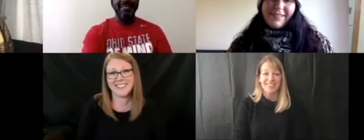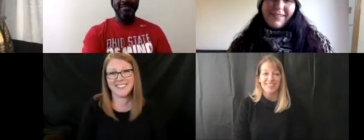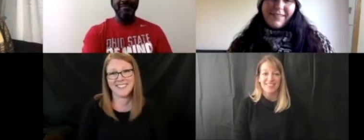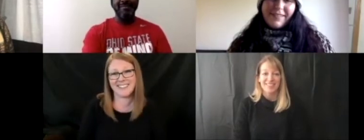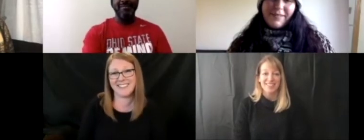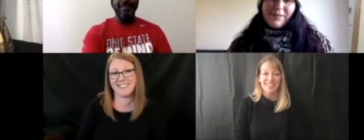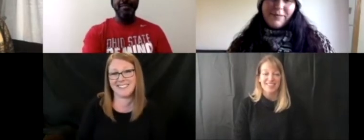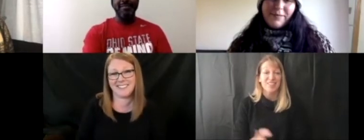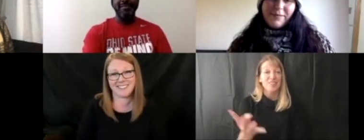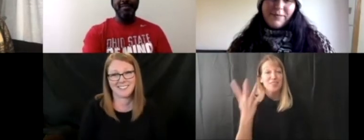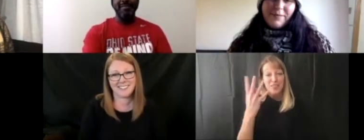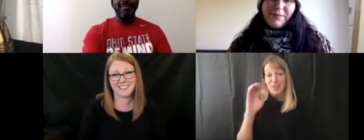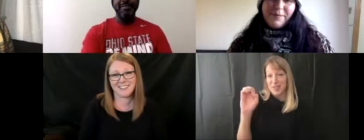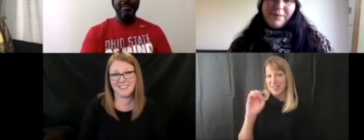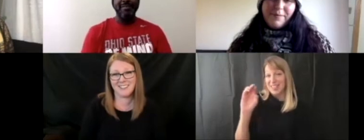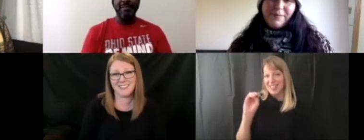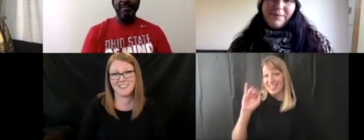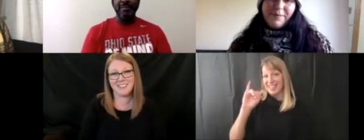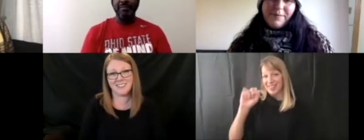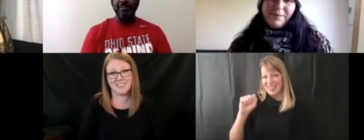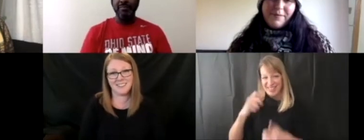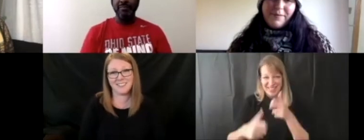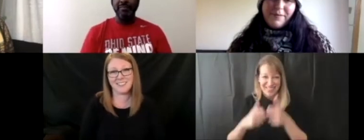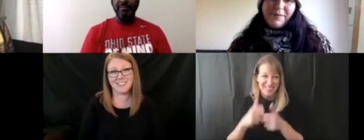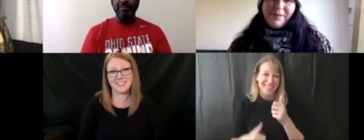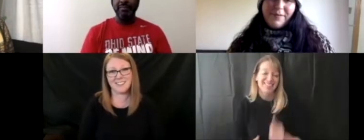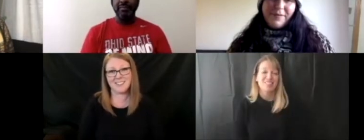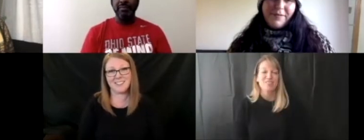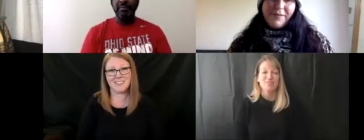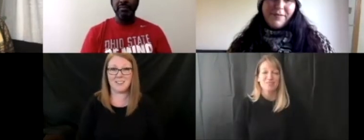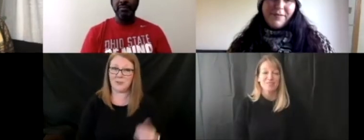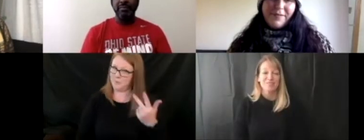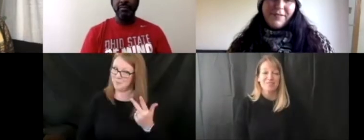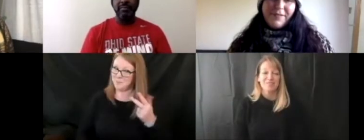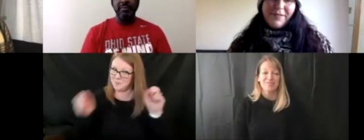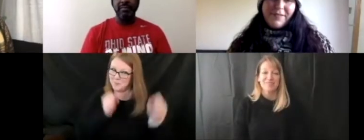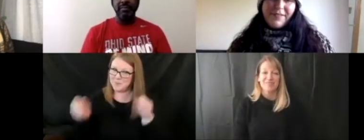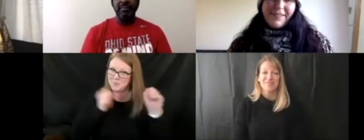four emis issues three strategic plans